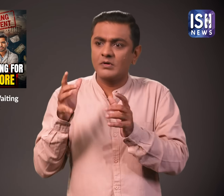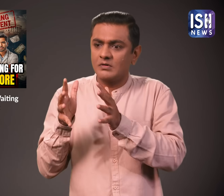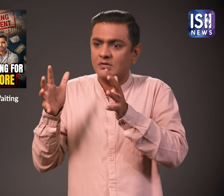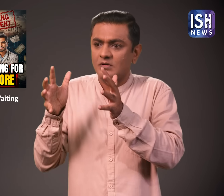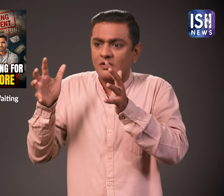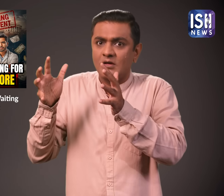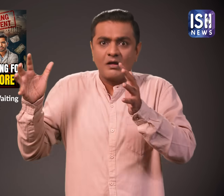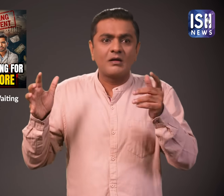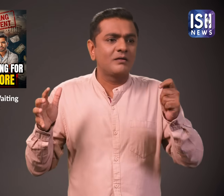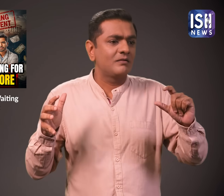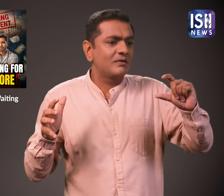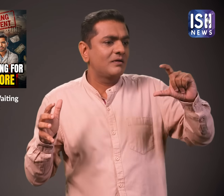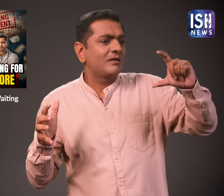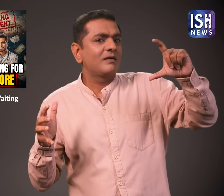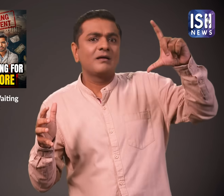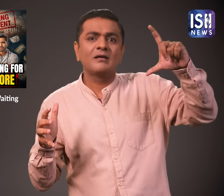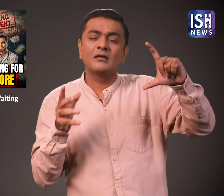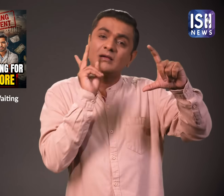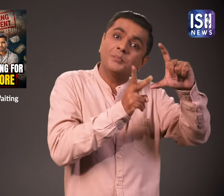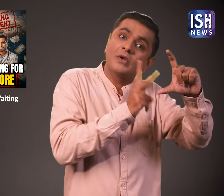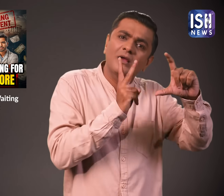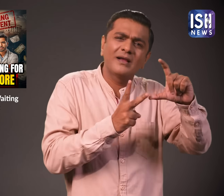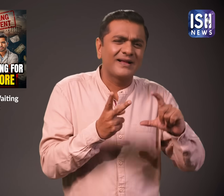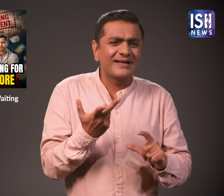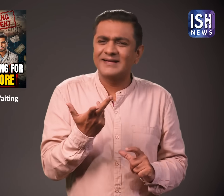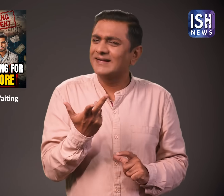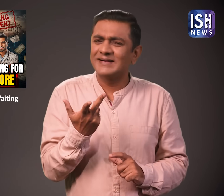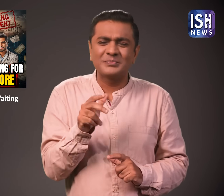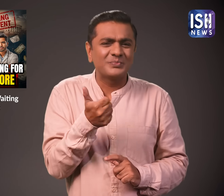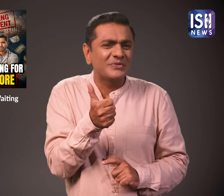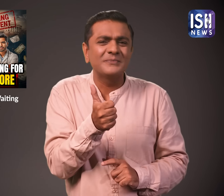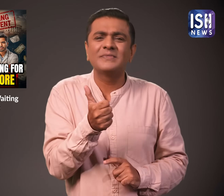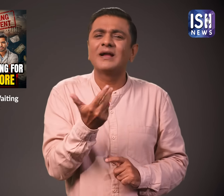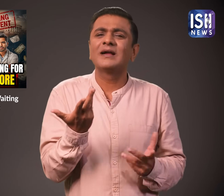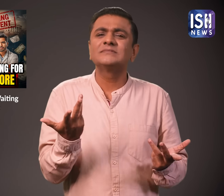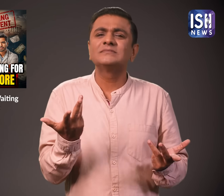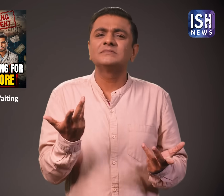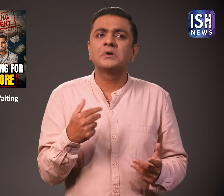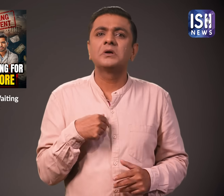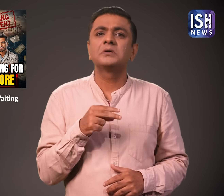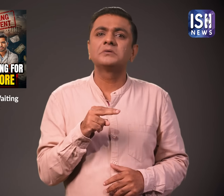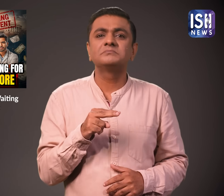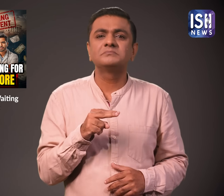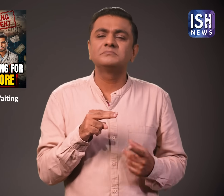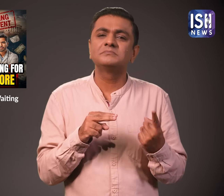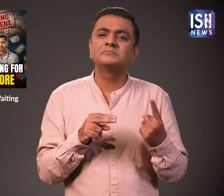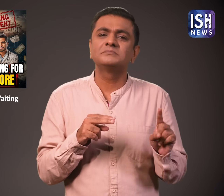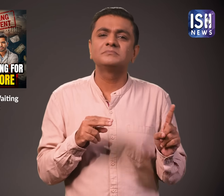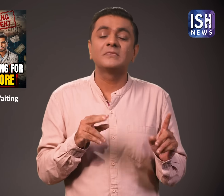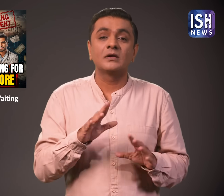If coverage increases, the budget must also increase. Keeping the same budget will not work.